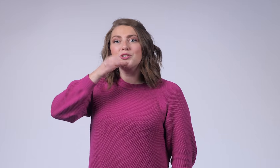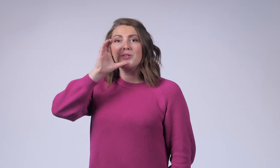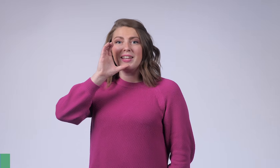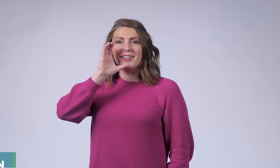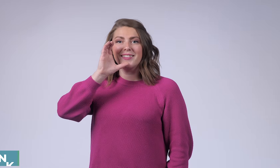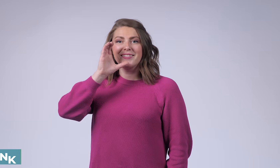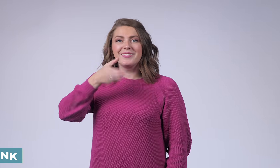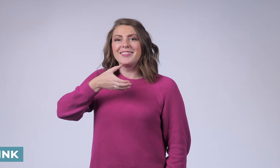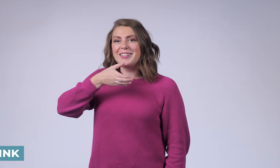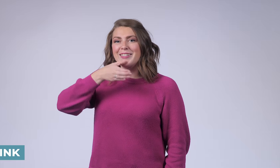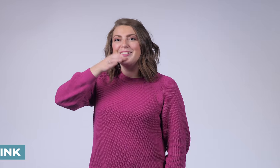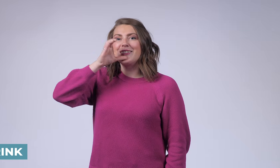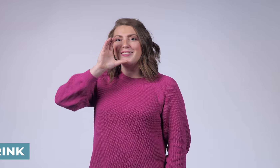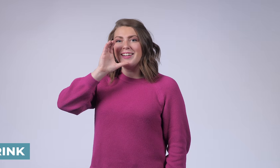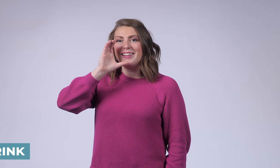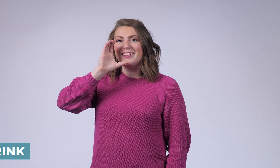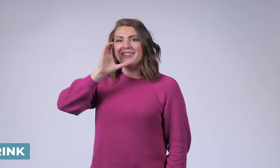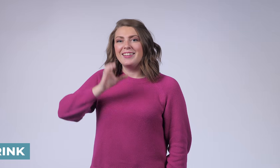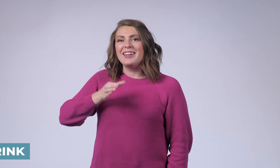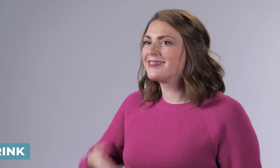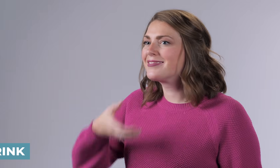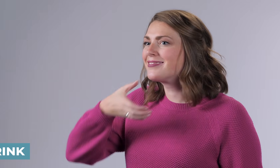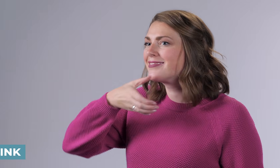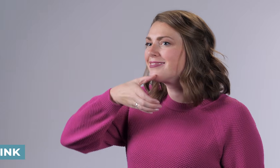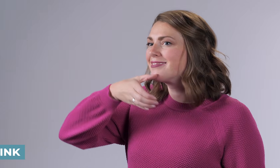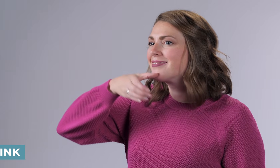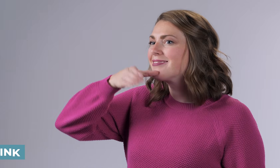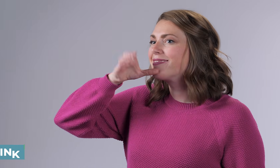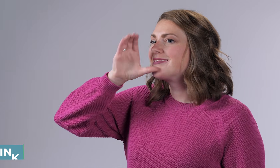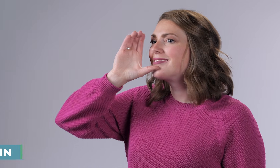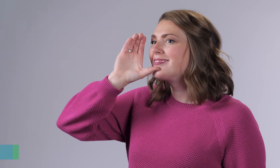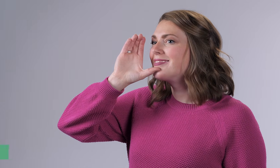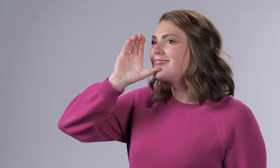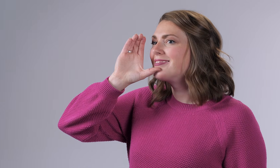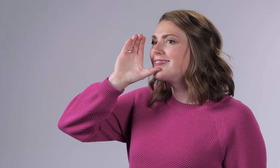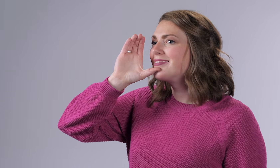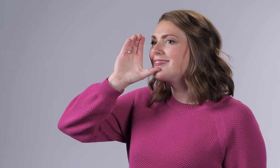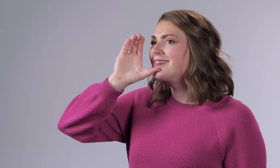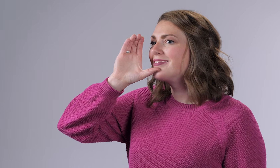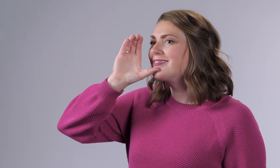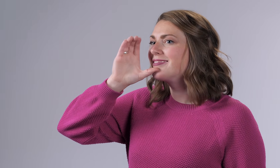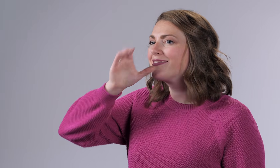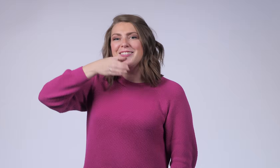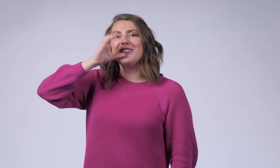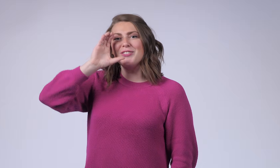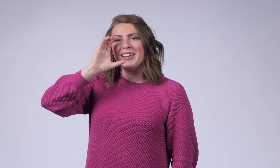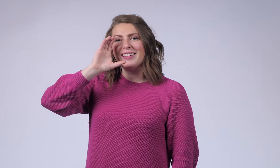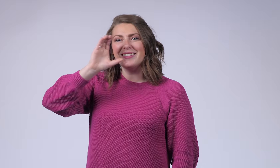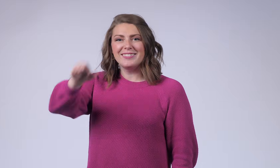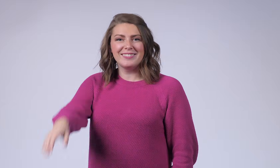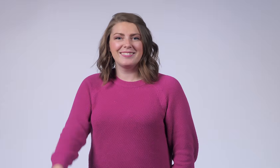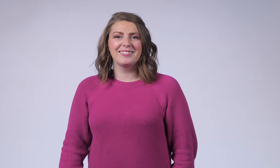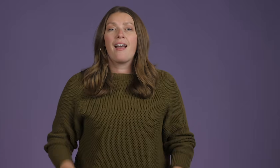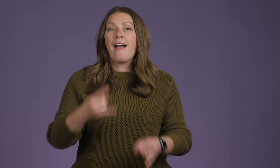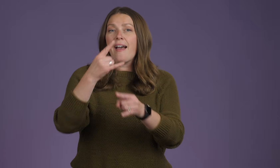Drink, Drink. It's like you're holding the cup and drinking it. Drink.